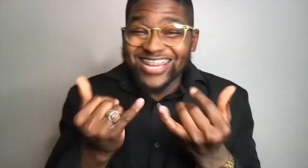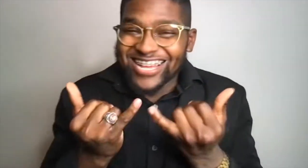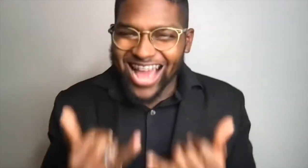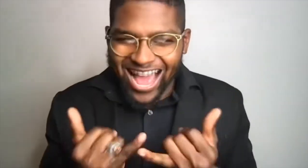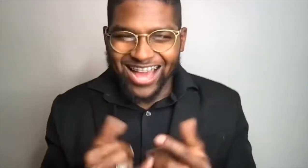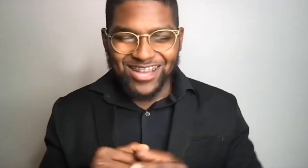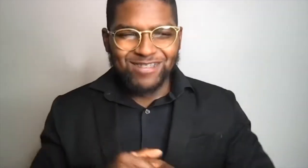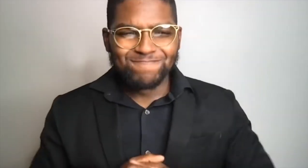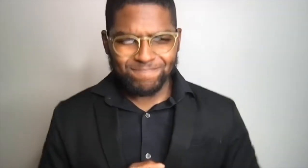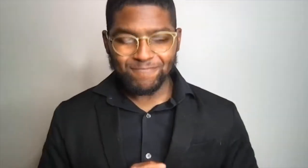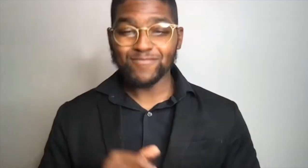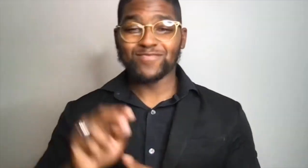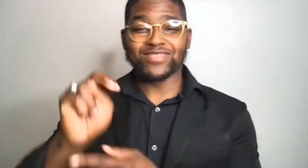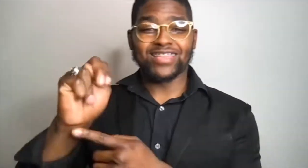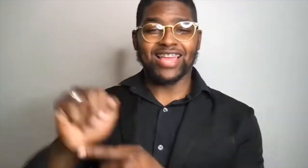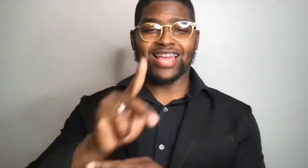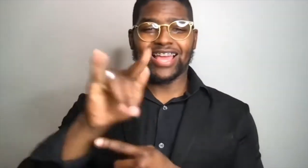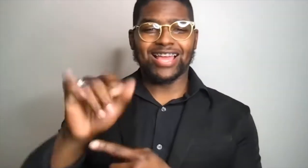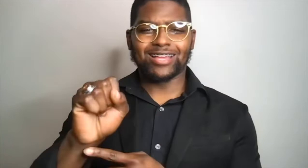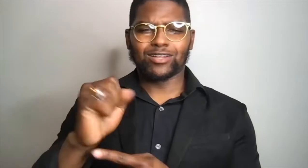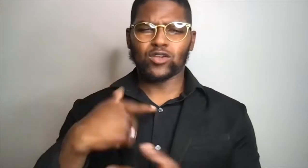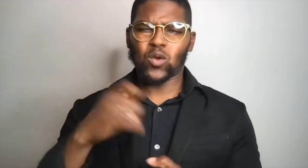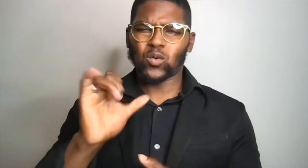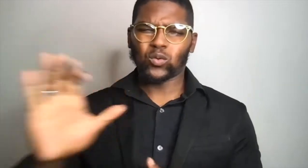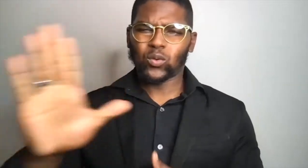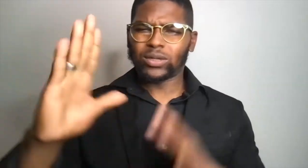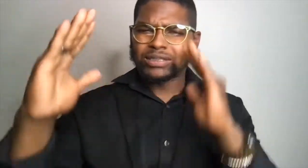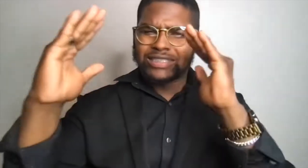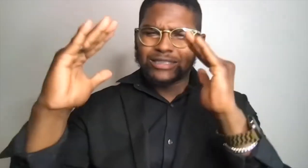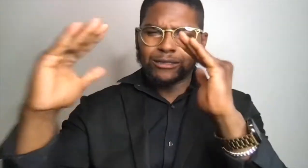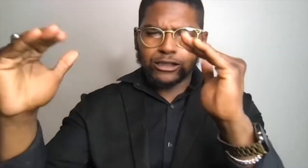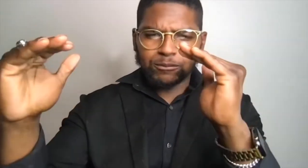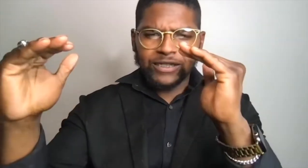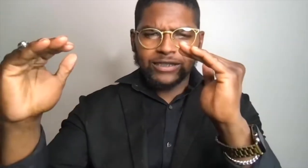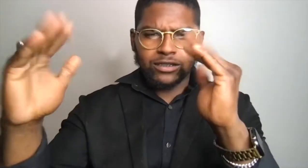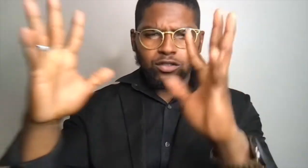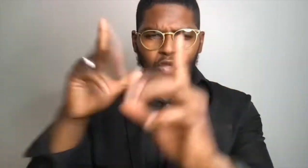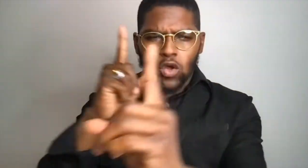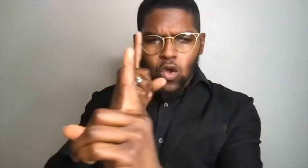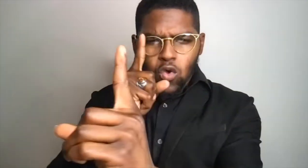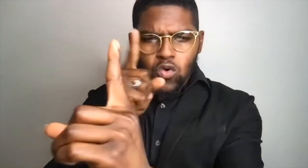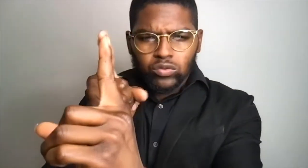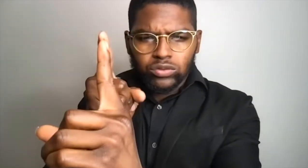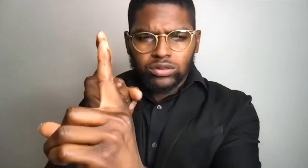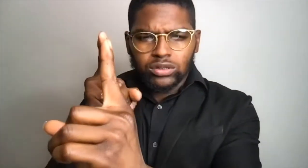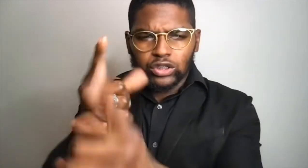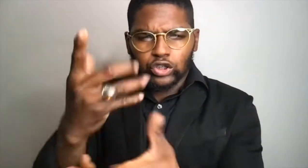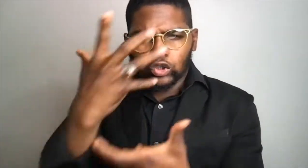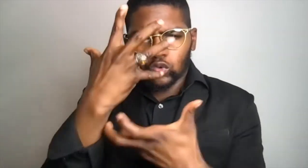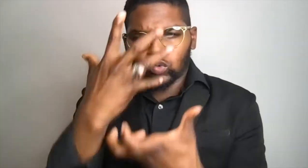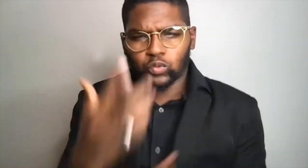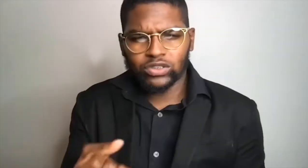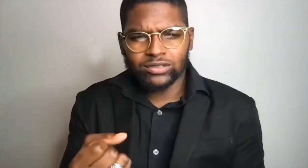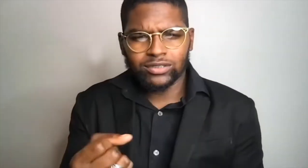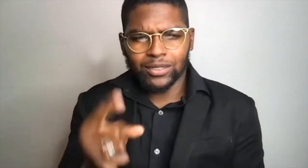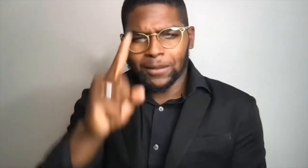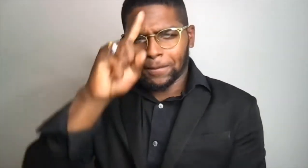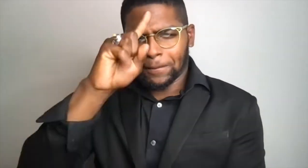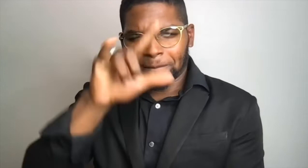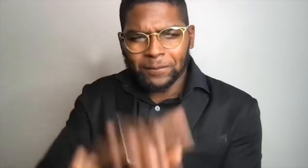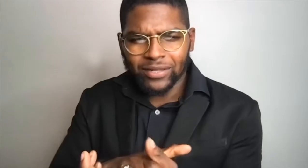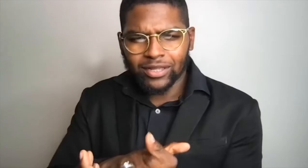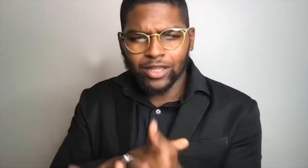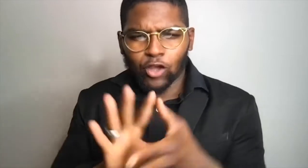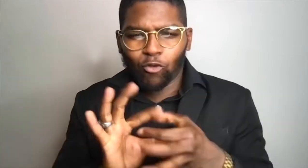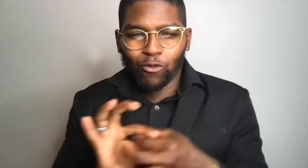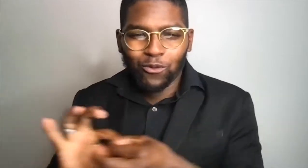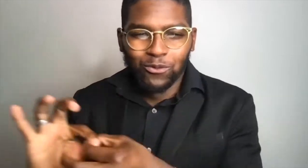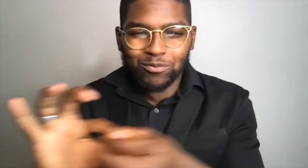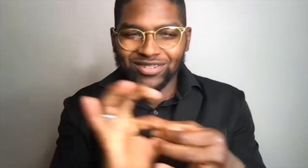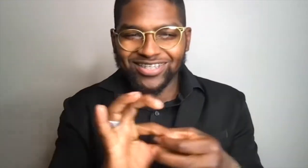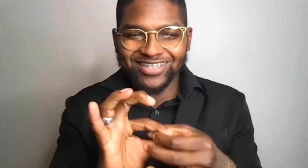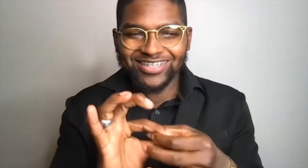NADYS, I aspire to be exceptional, goal-oriented, trustworthy, believable, and united to you all.